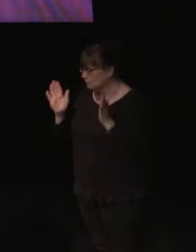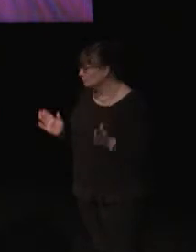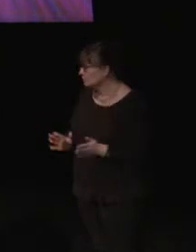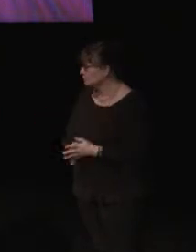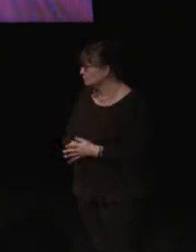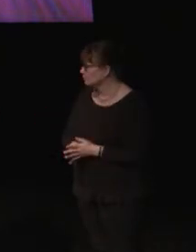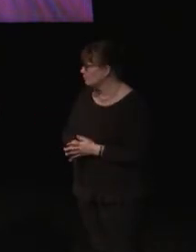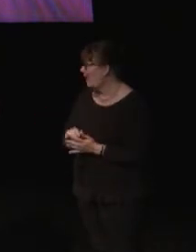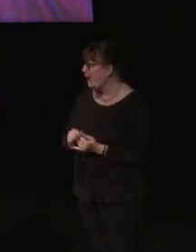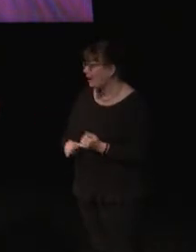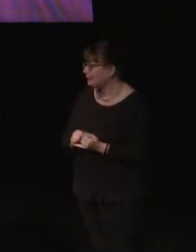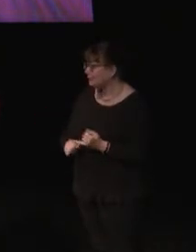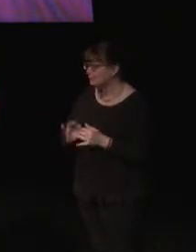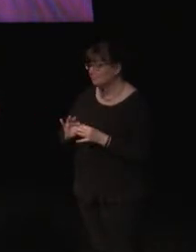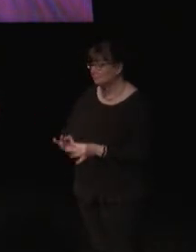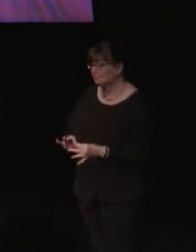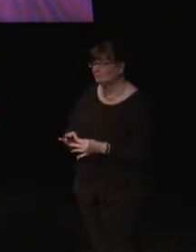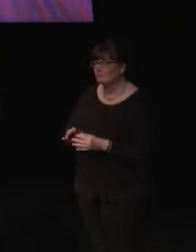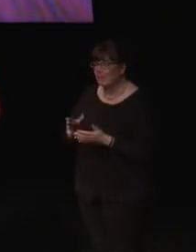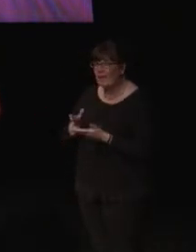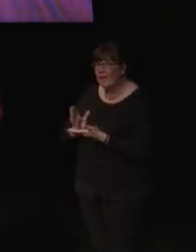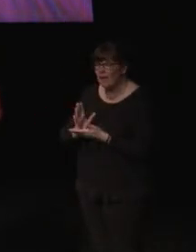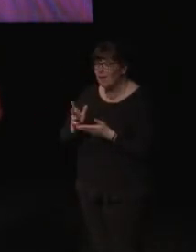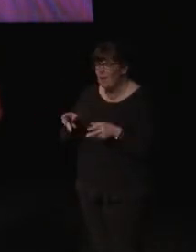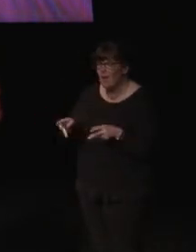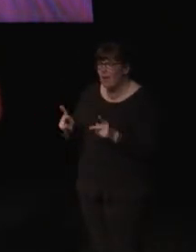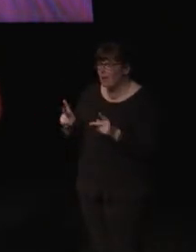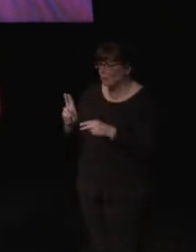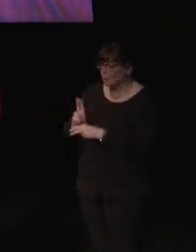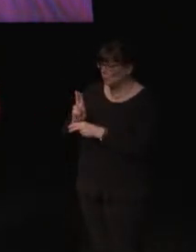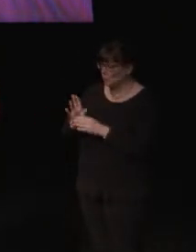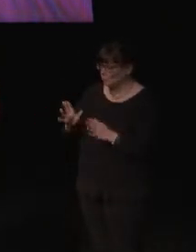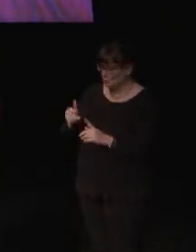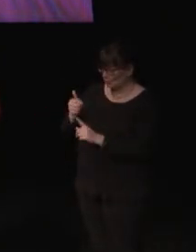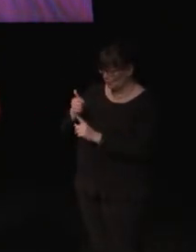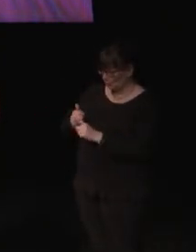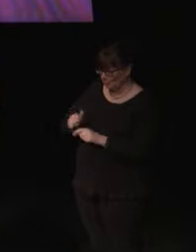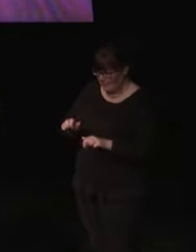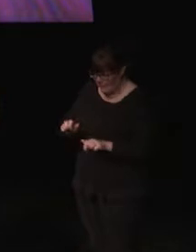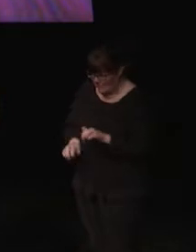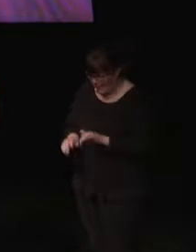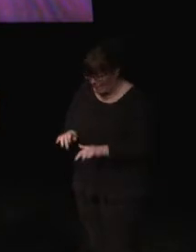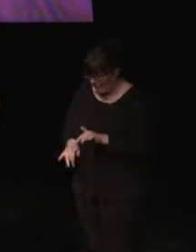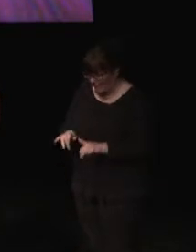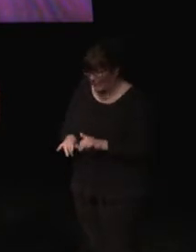And lastly, allow users, the user who is typing, to select the synthesized voice